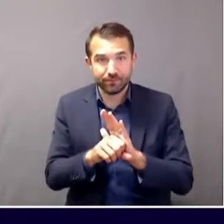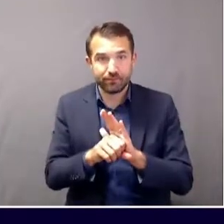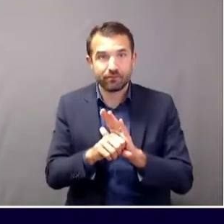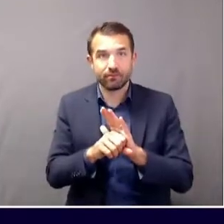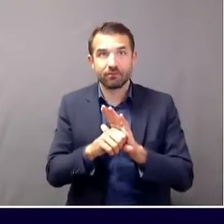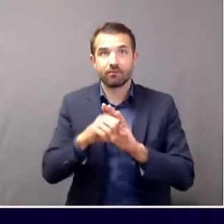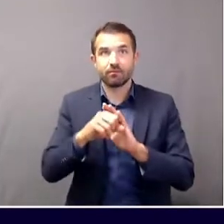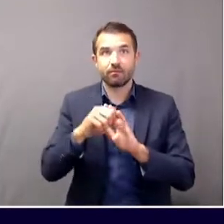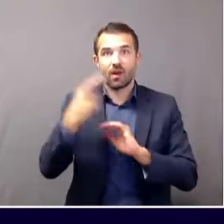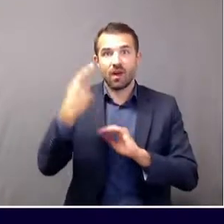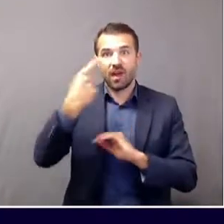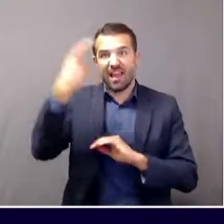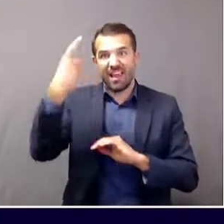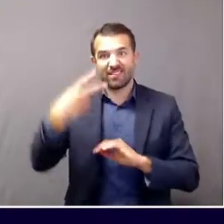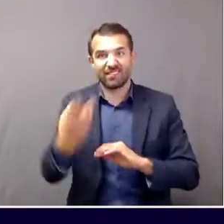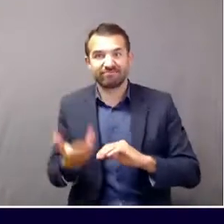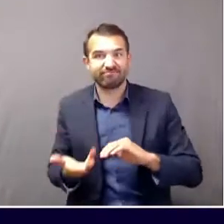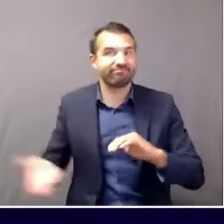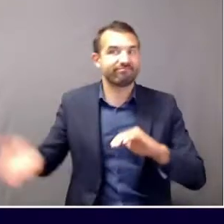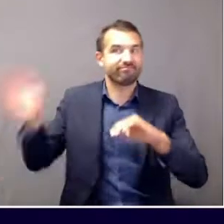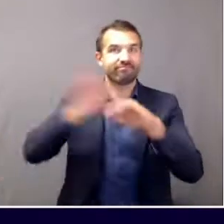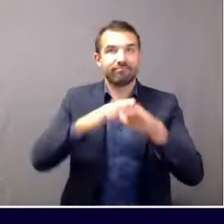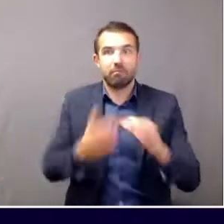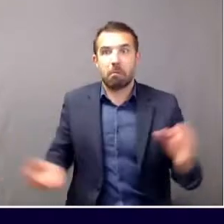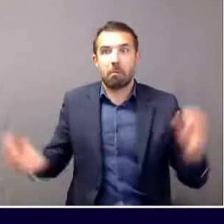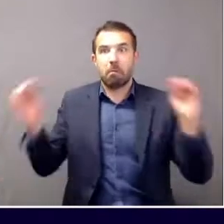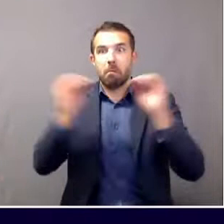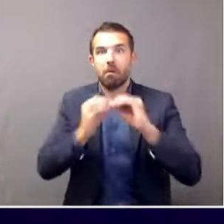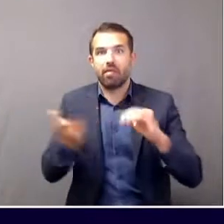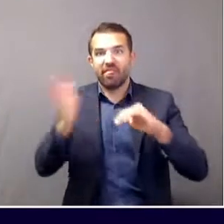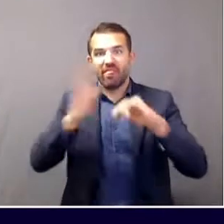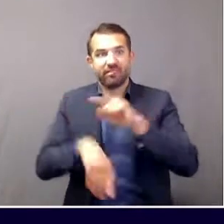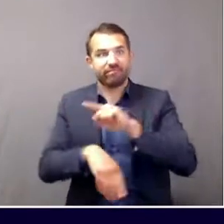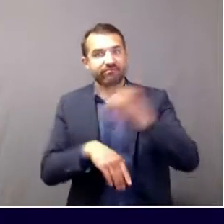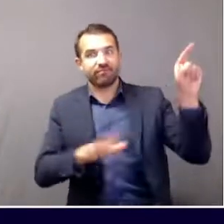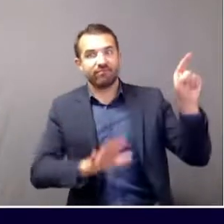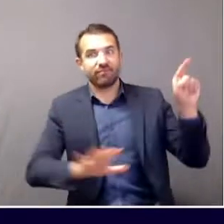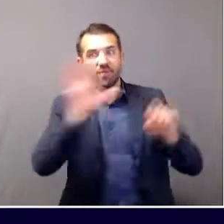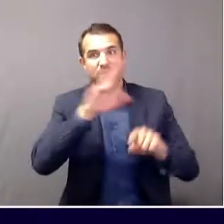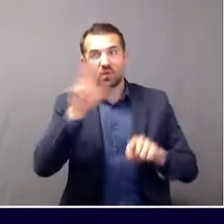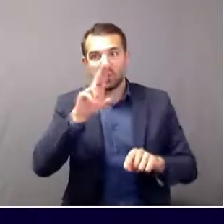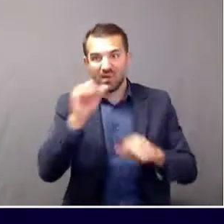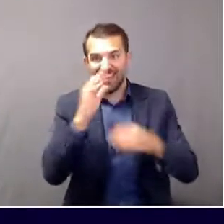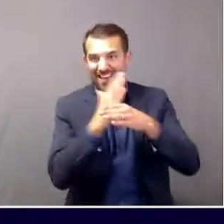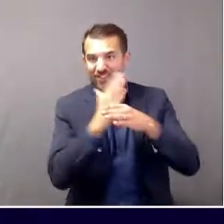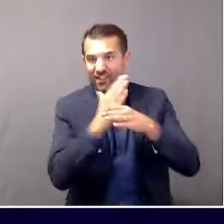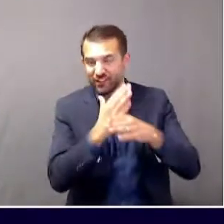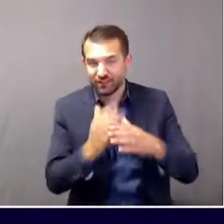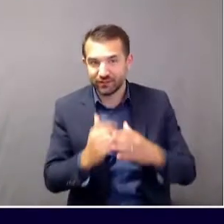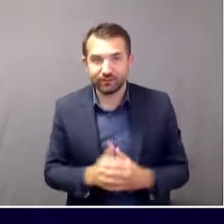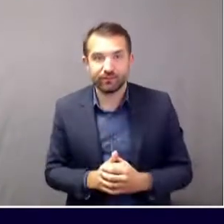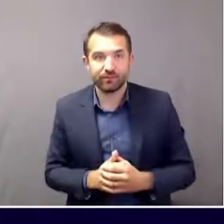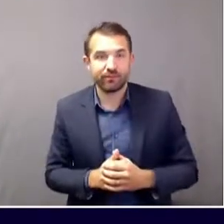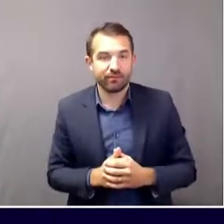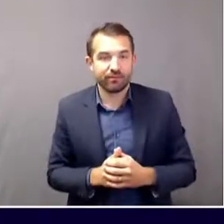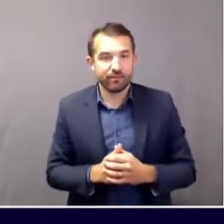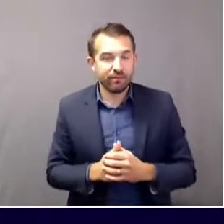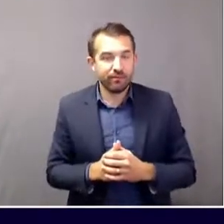PCR test and the national average right now